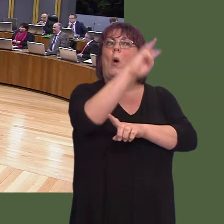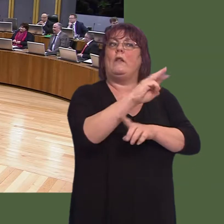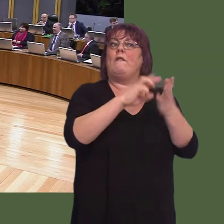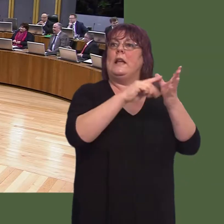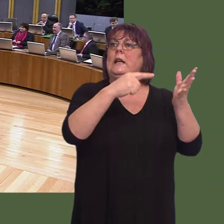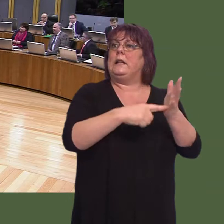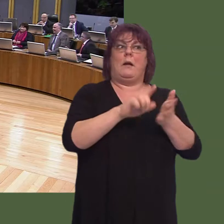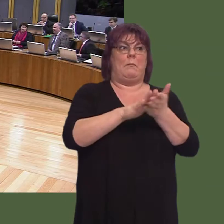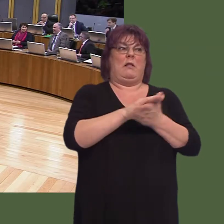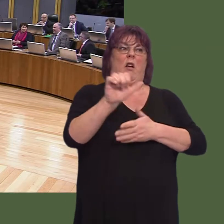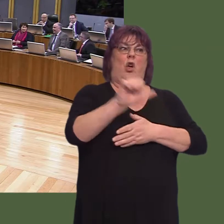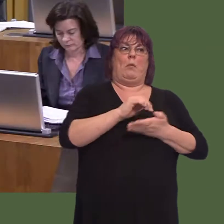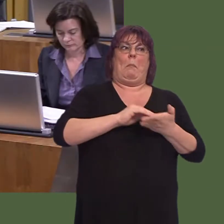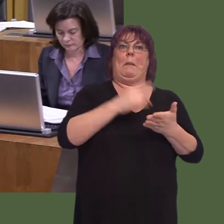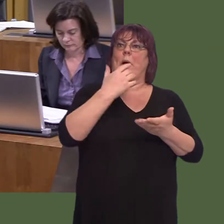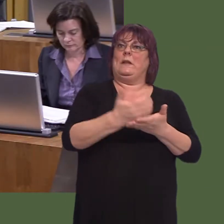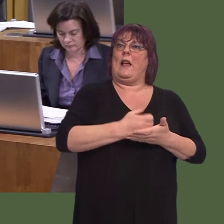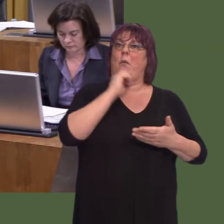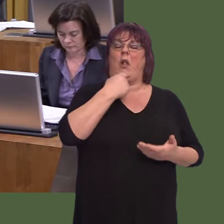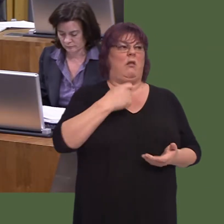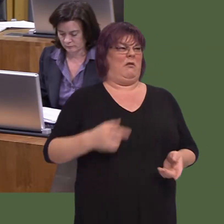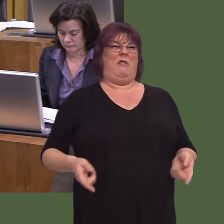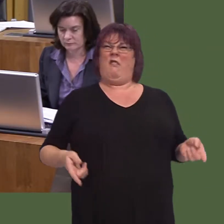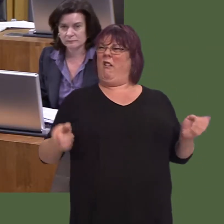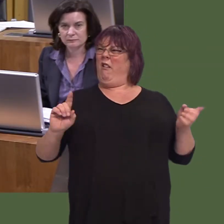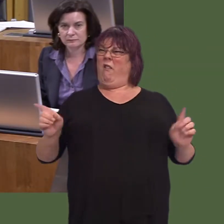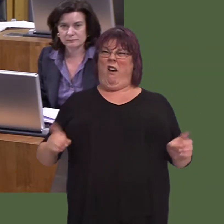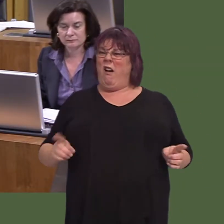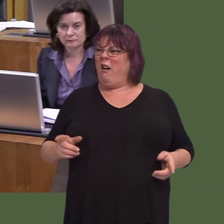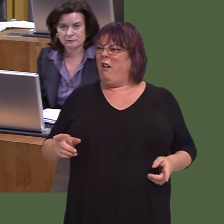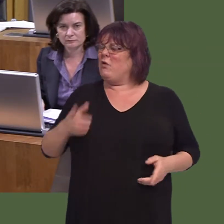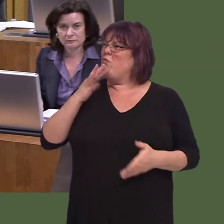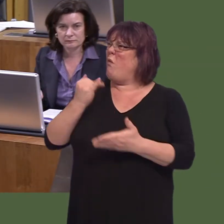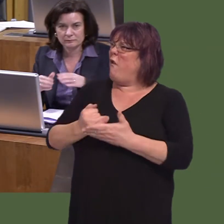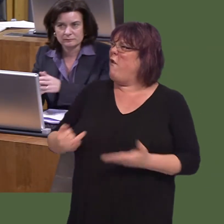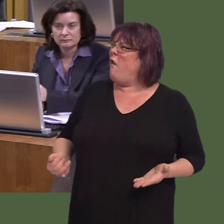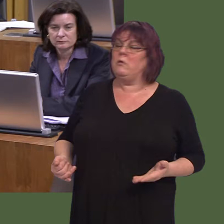That would save us hundreds of millions of pounds. Andrew RT Davies AM: That is awful, First Minister.